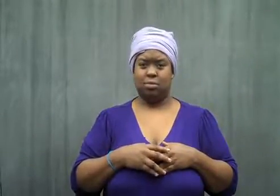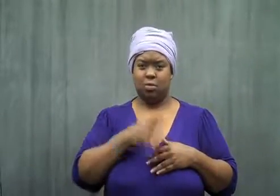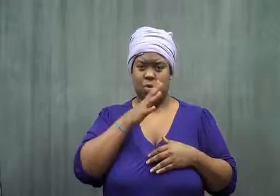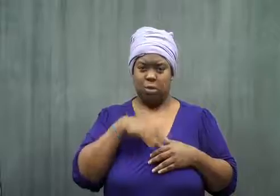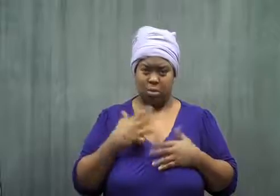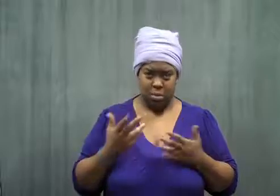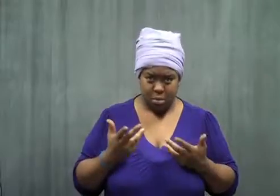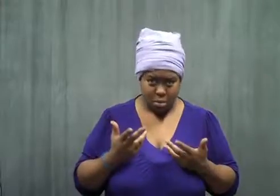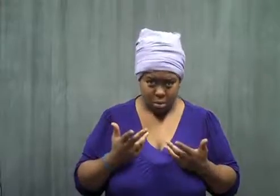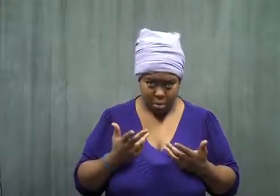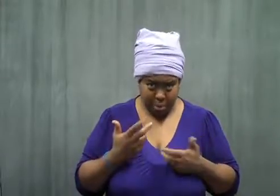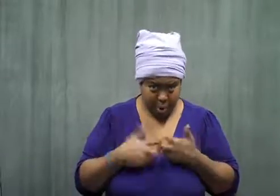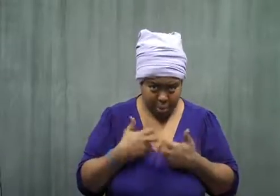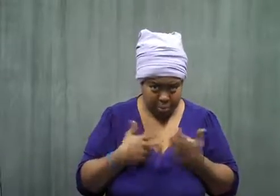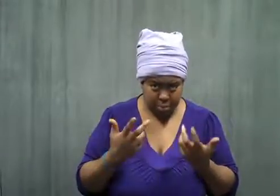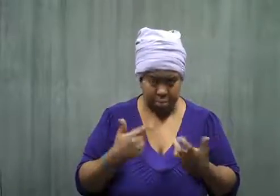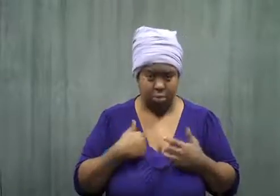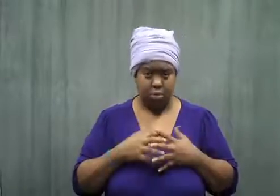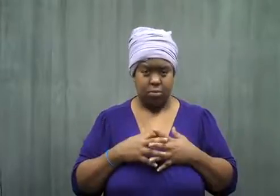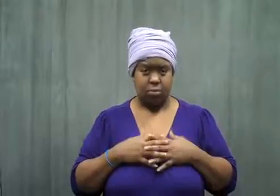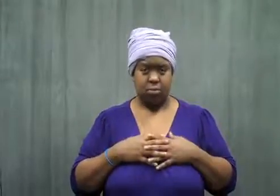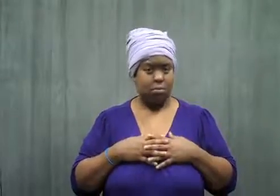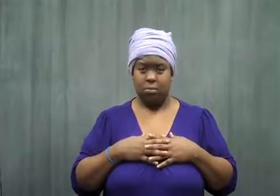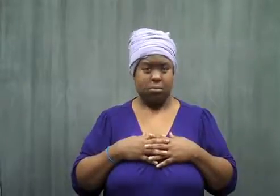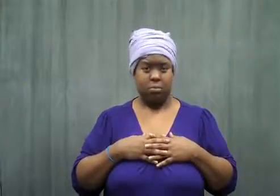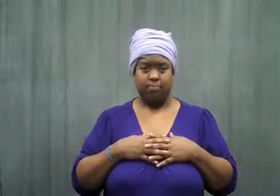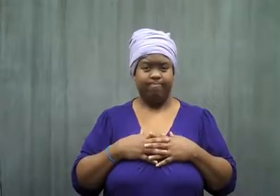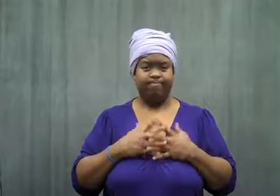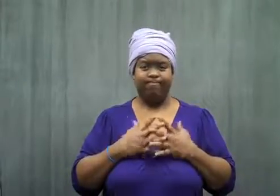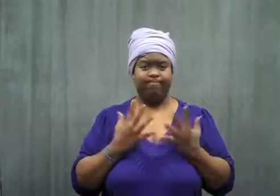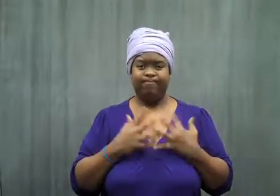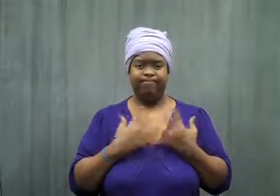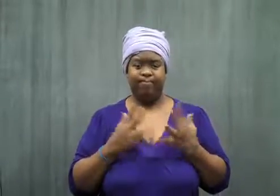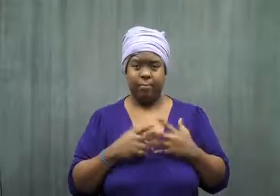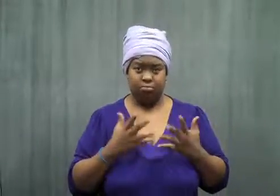She said, "You have a problem?" I shook my head again.